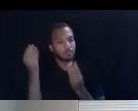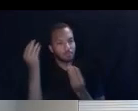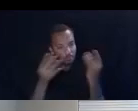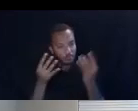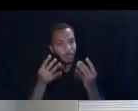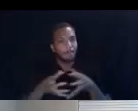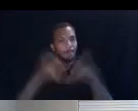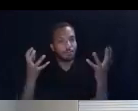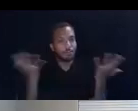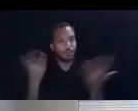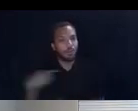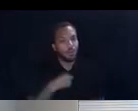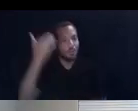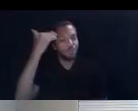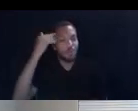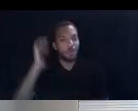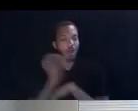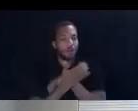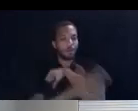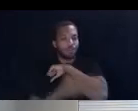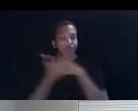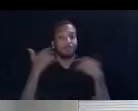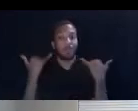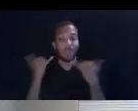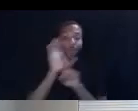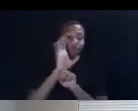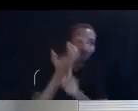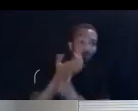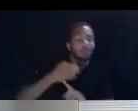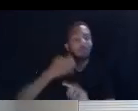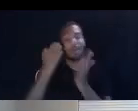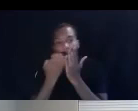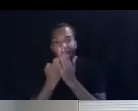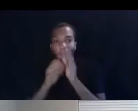of this country today, including its culture, economic growth and development throughout history